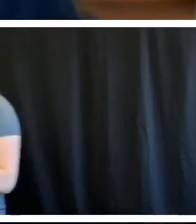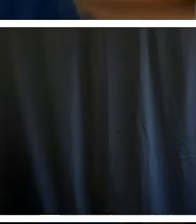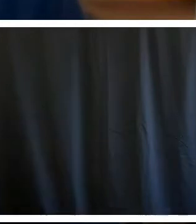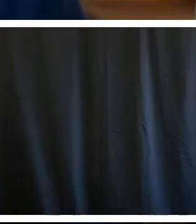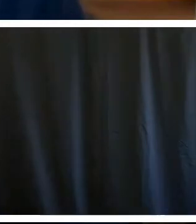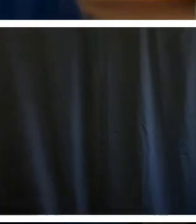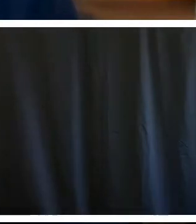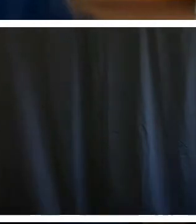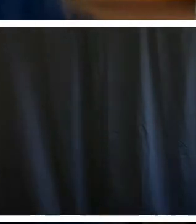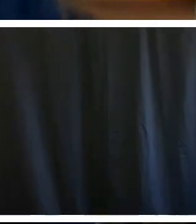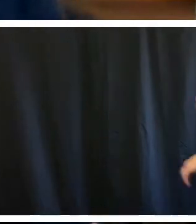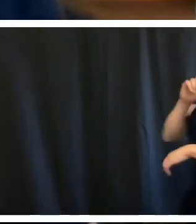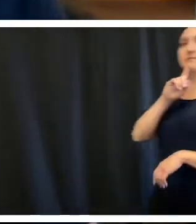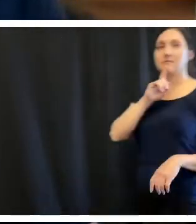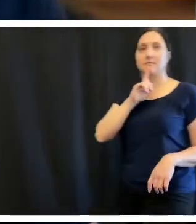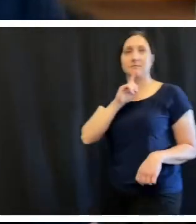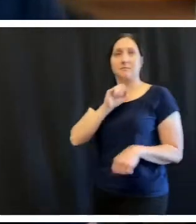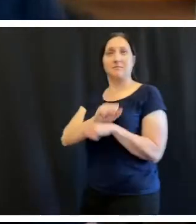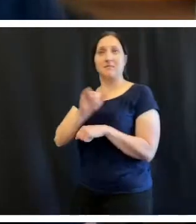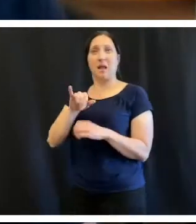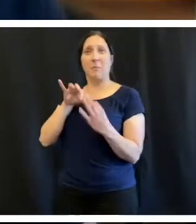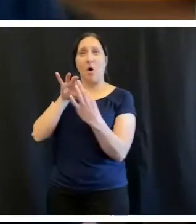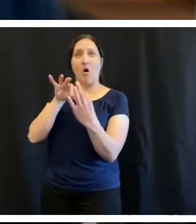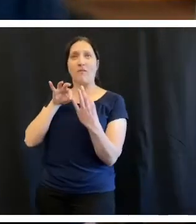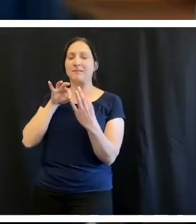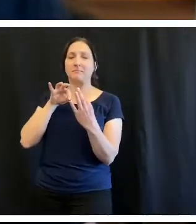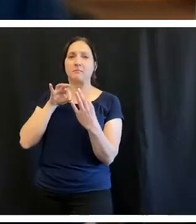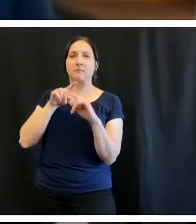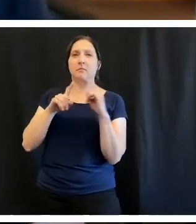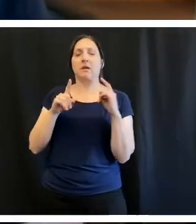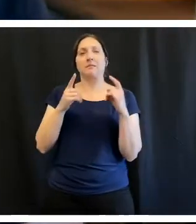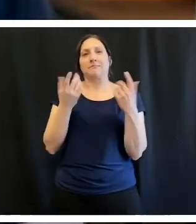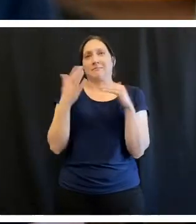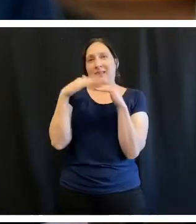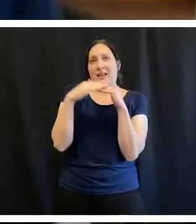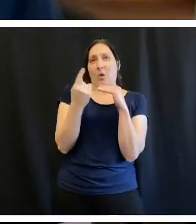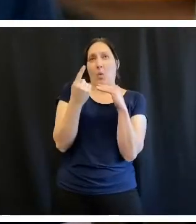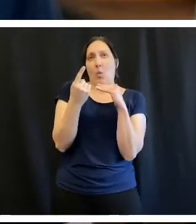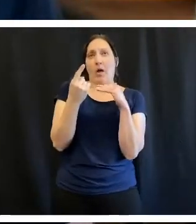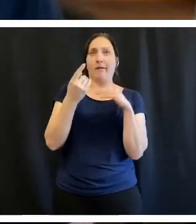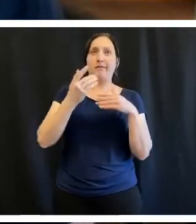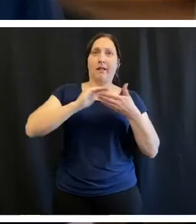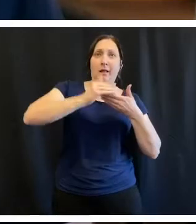but at least you had one device per family. You still have students sharing devices,